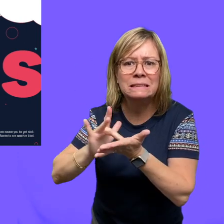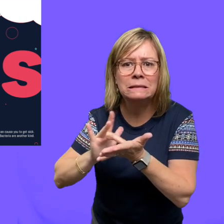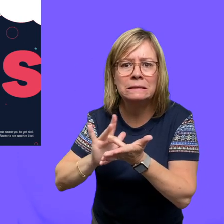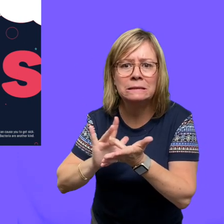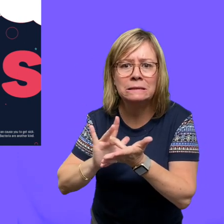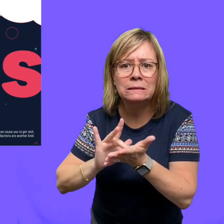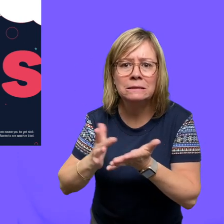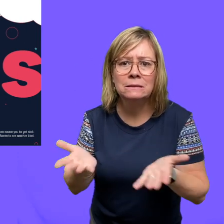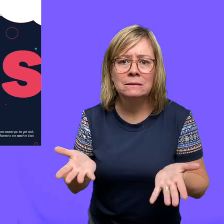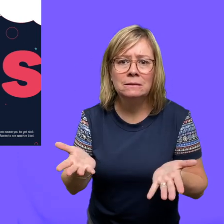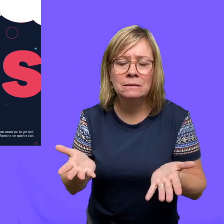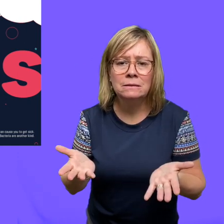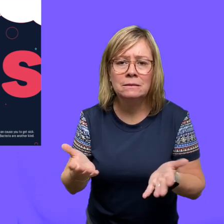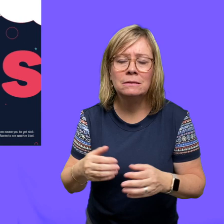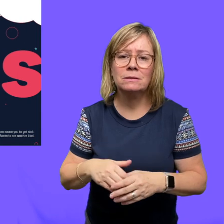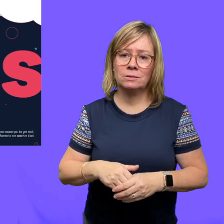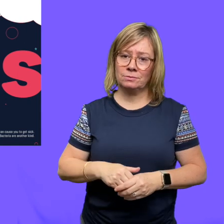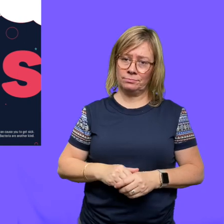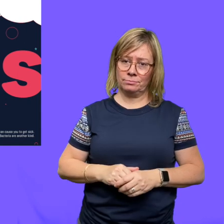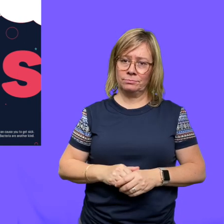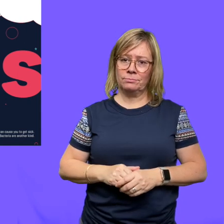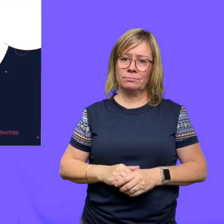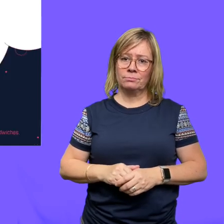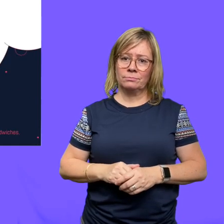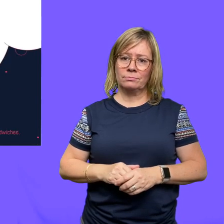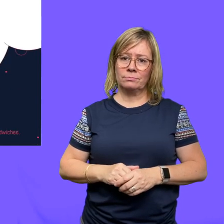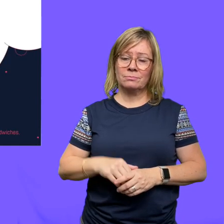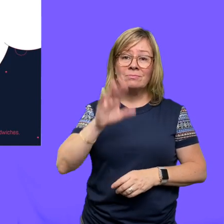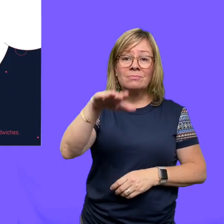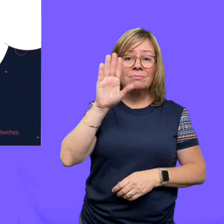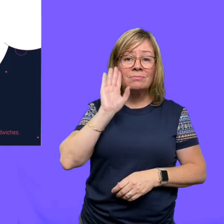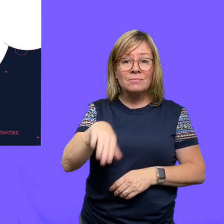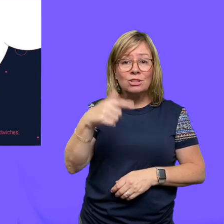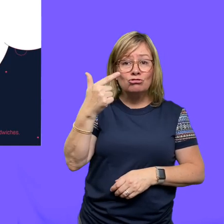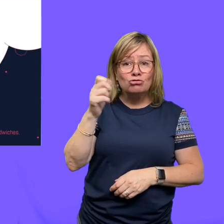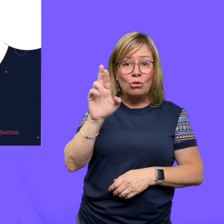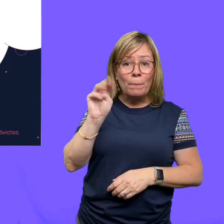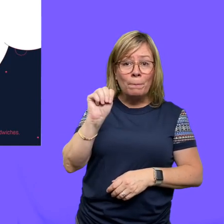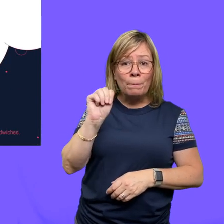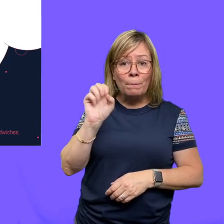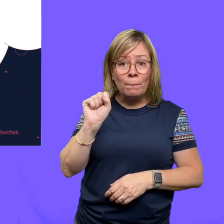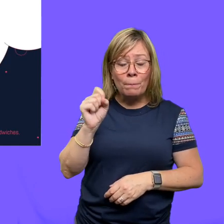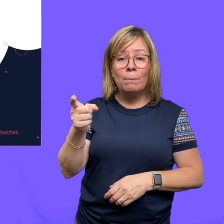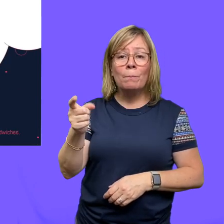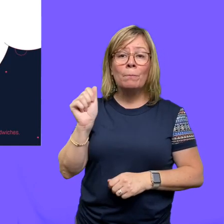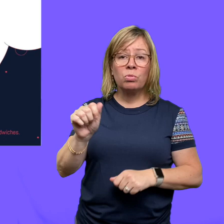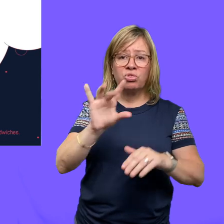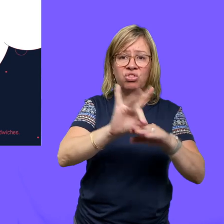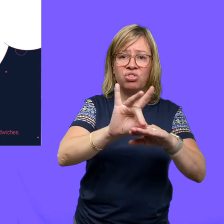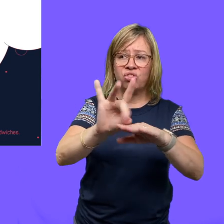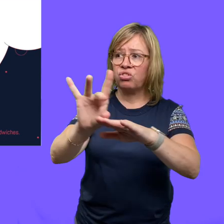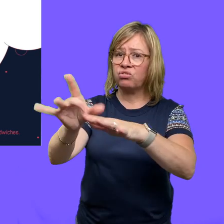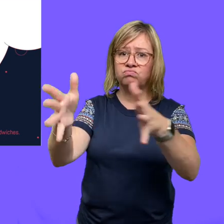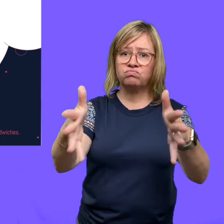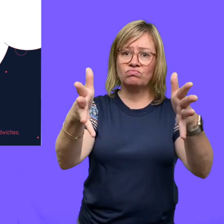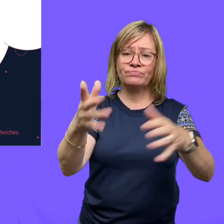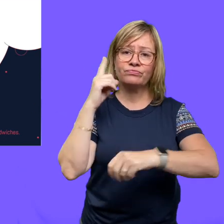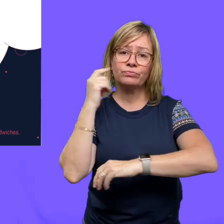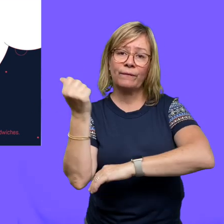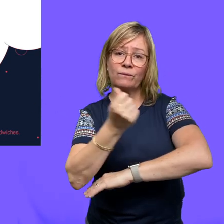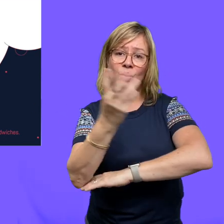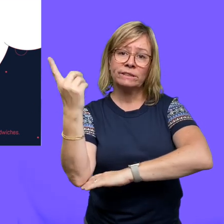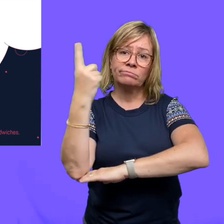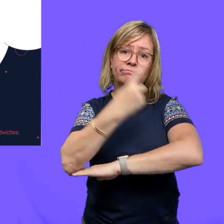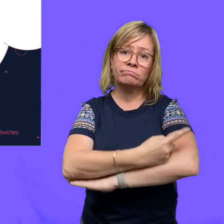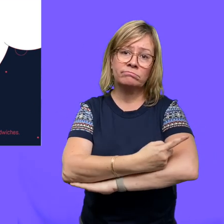to combat them. Germs can live on all kinds of surfaces for several days.